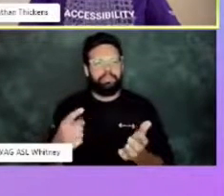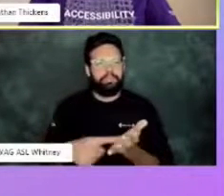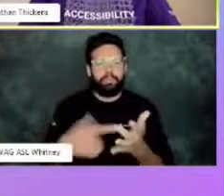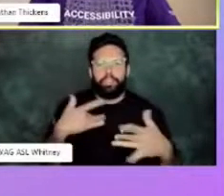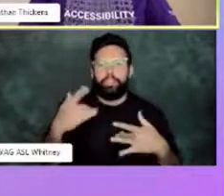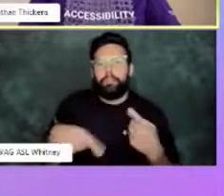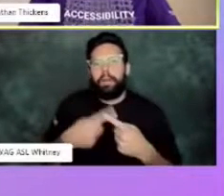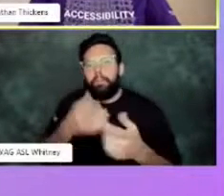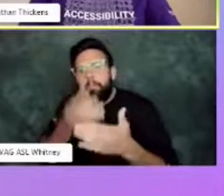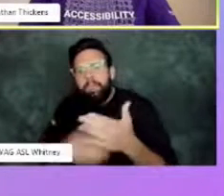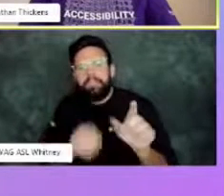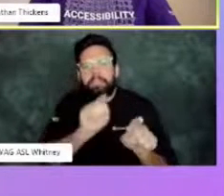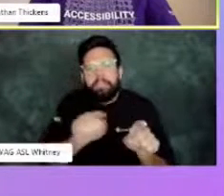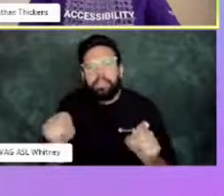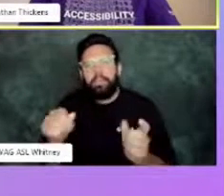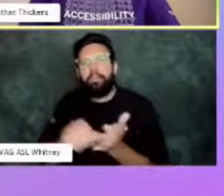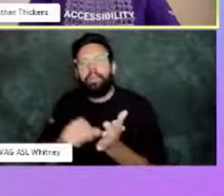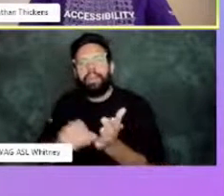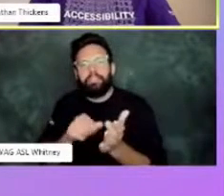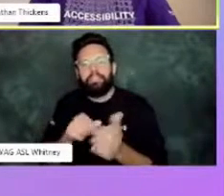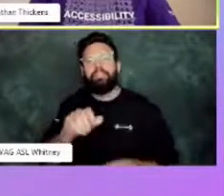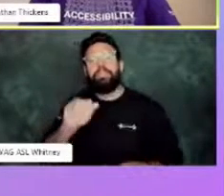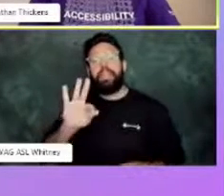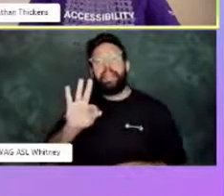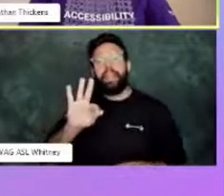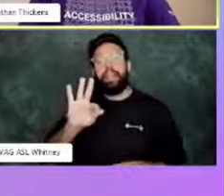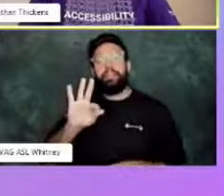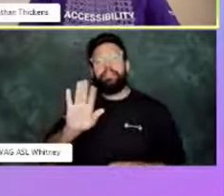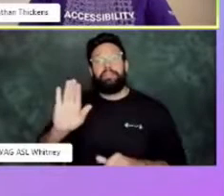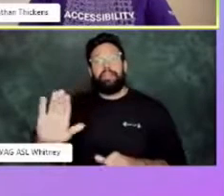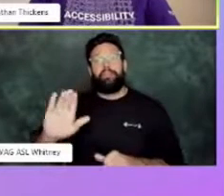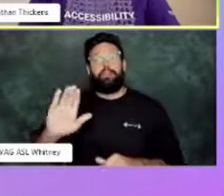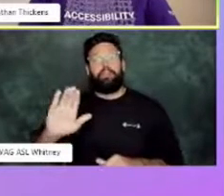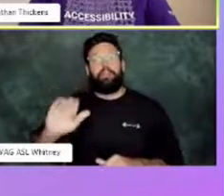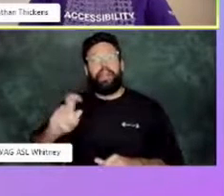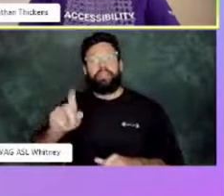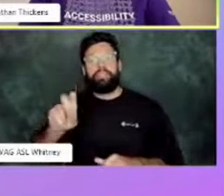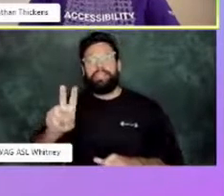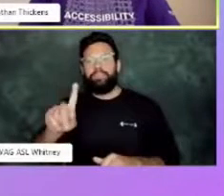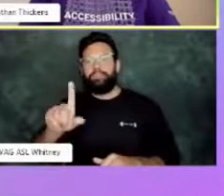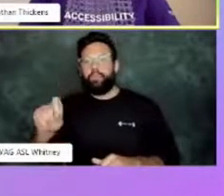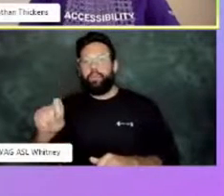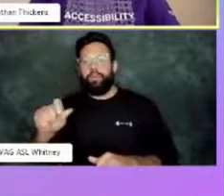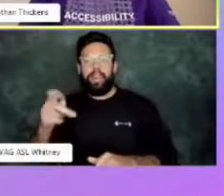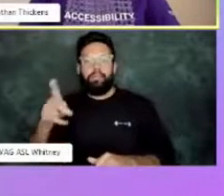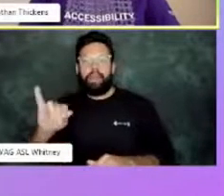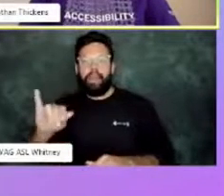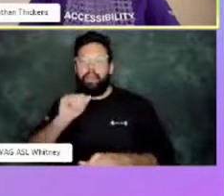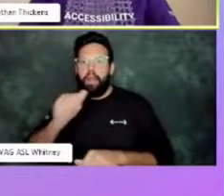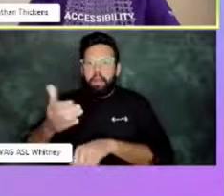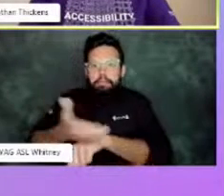If their axe DevTools API integration isn't maintained perfectly, they worry some of those pages can slip through the cracks